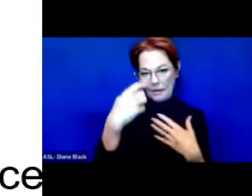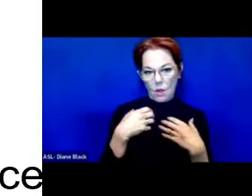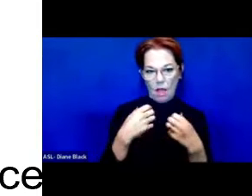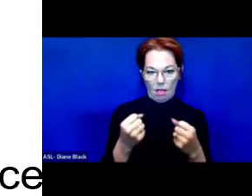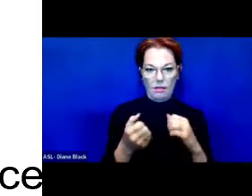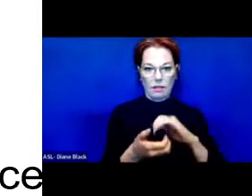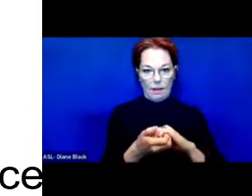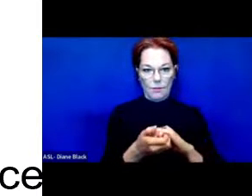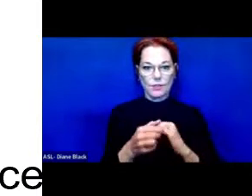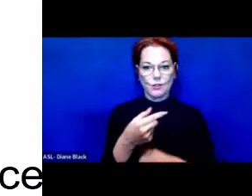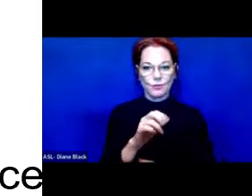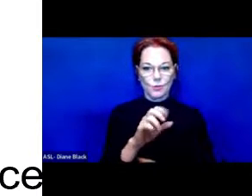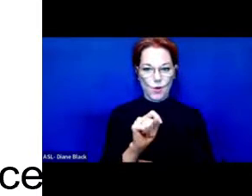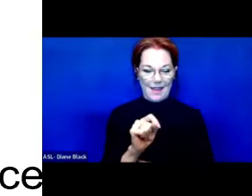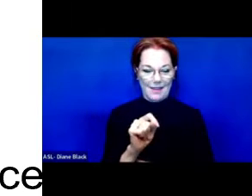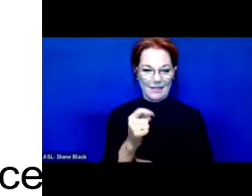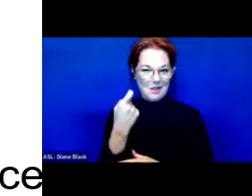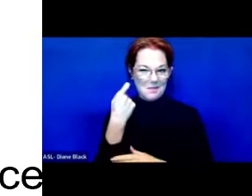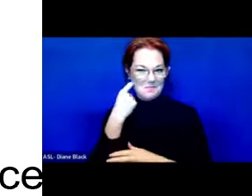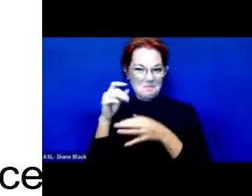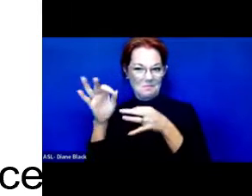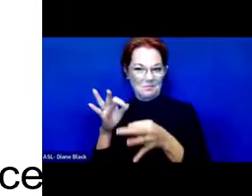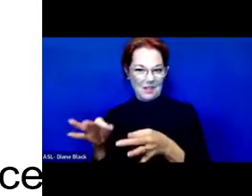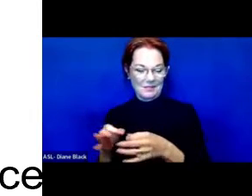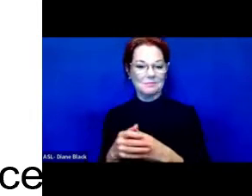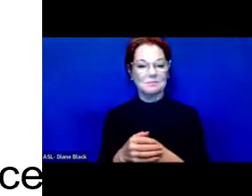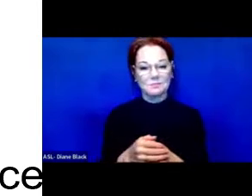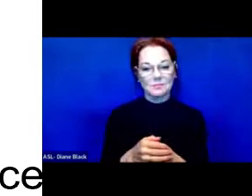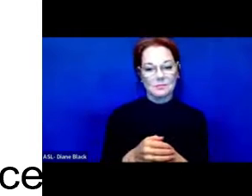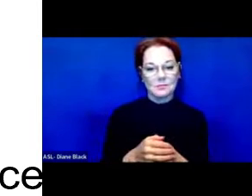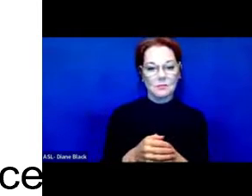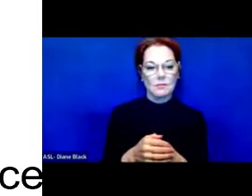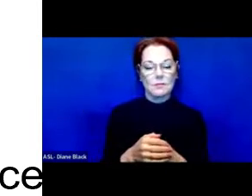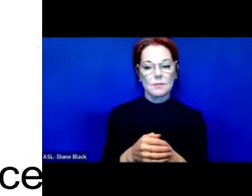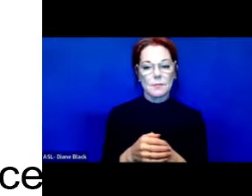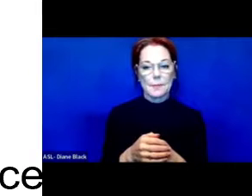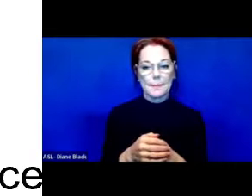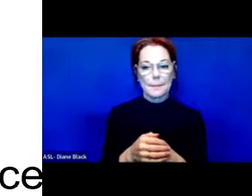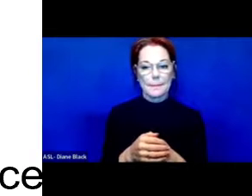was just discussed, by one of our grantees. And so part of what came to happen as part of